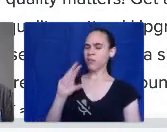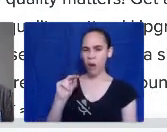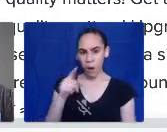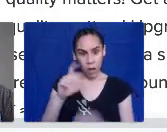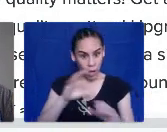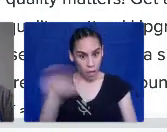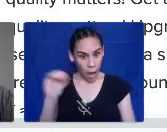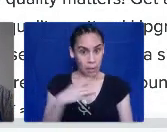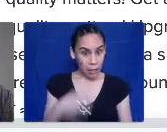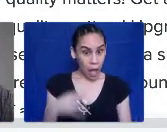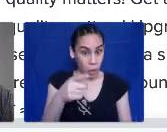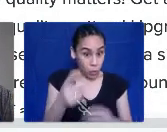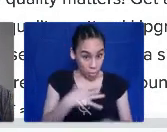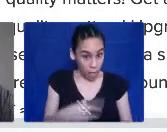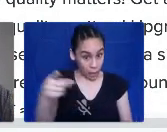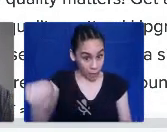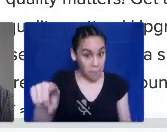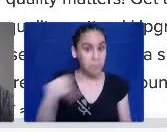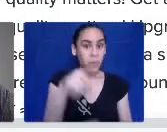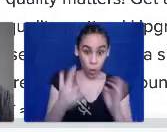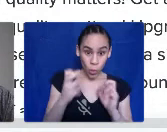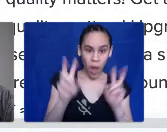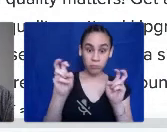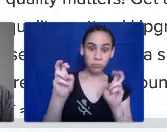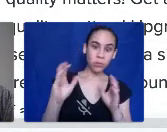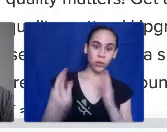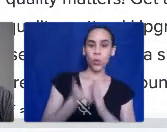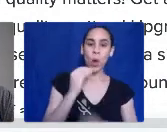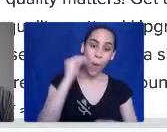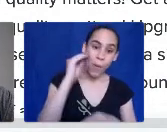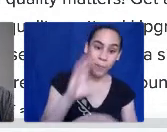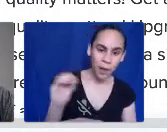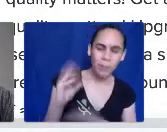to call home right what are their challenges in the next 30 60 90 days right um so you know